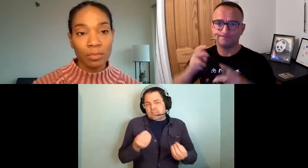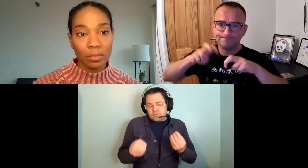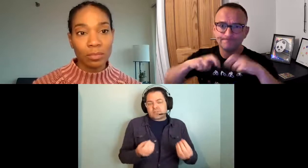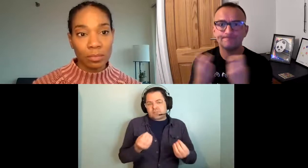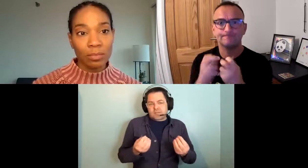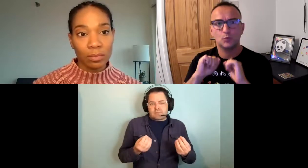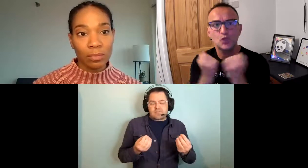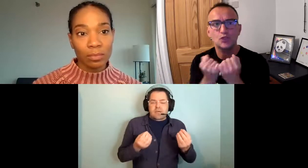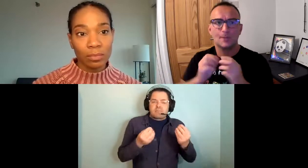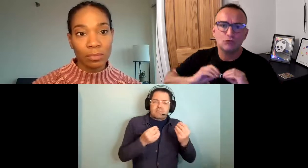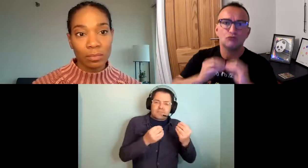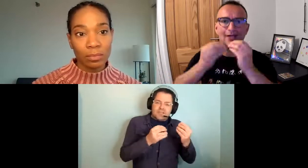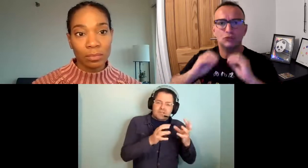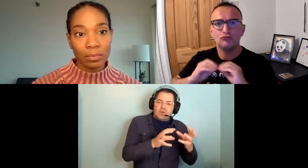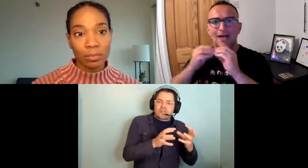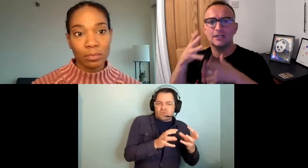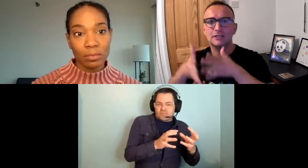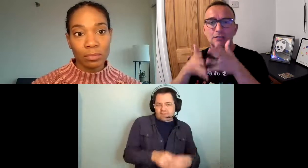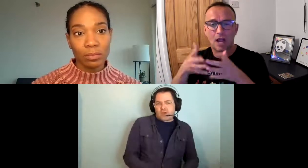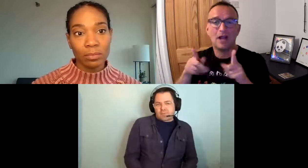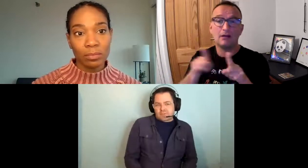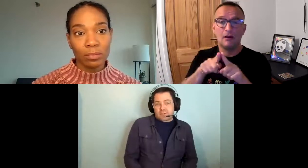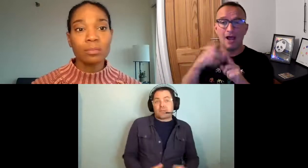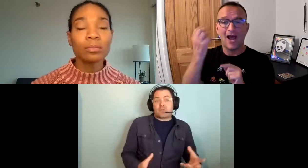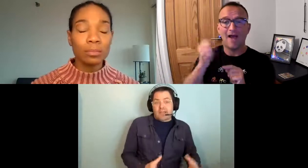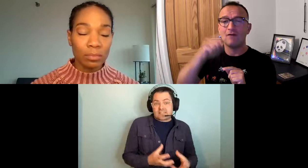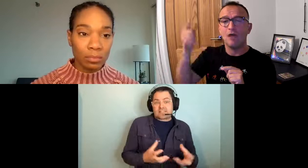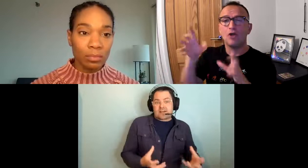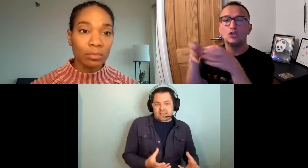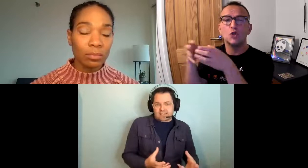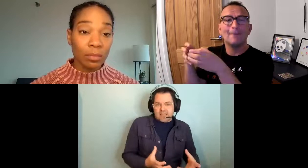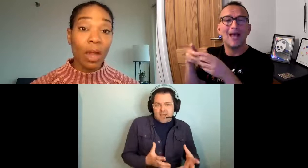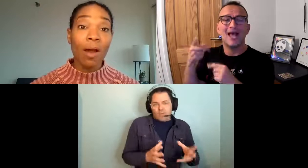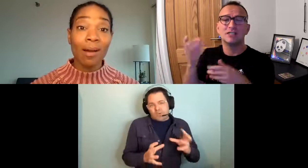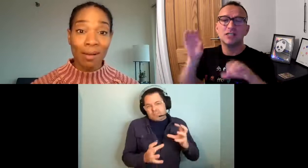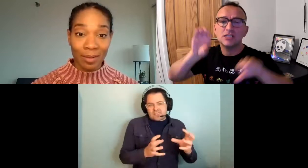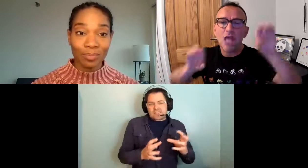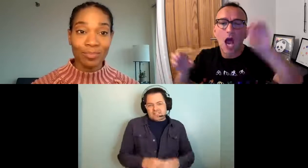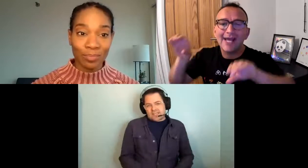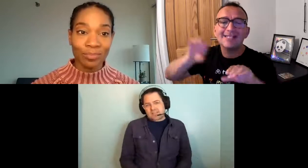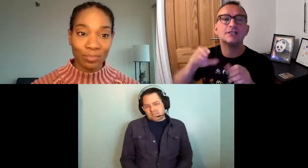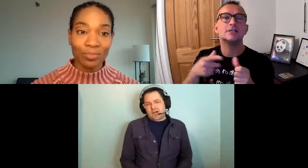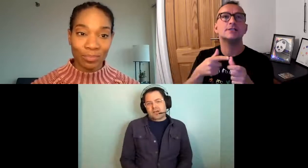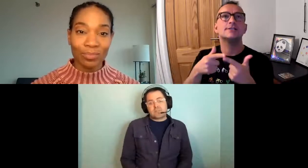that sometimes we know there_has been firm al gees and glossaries developed for science signs or architecture